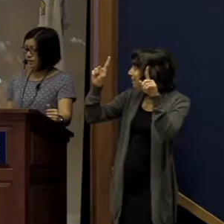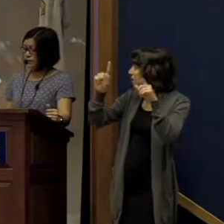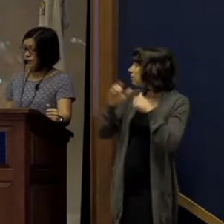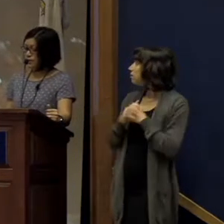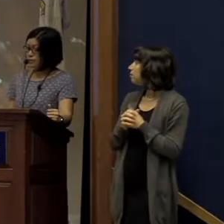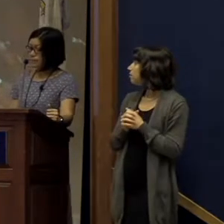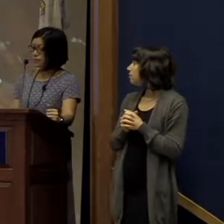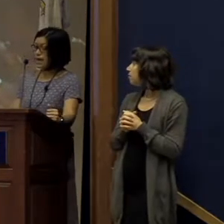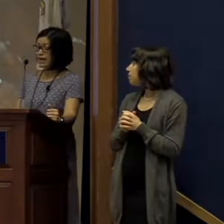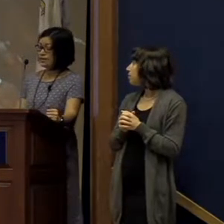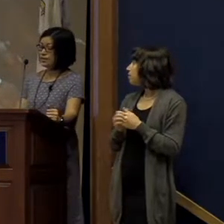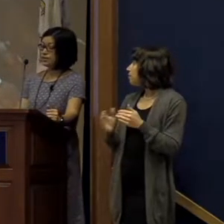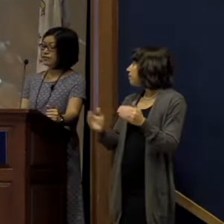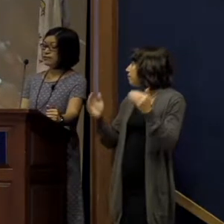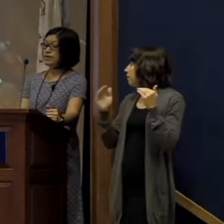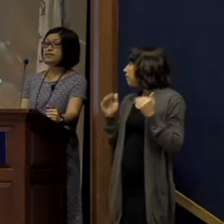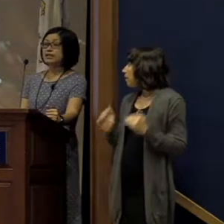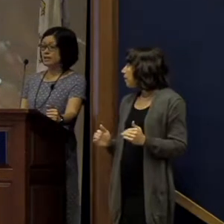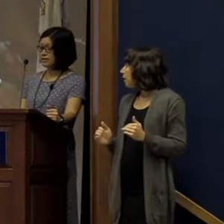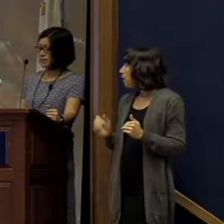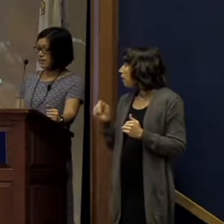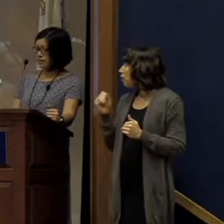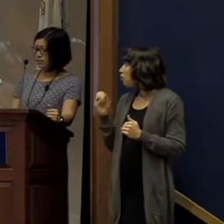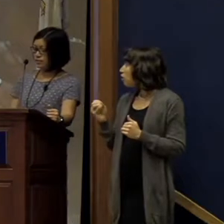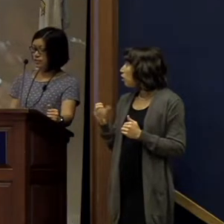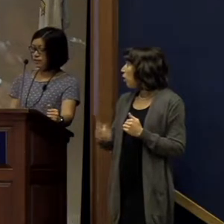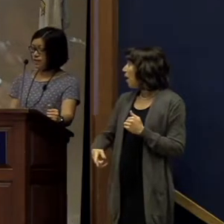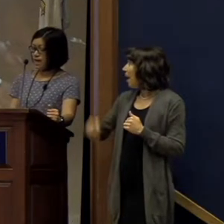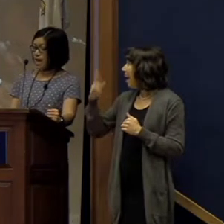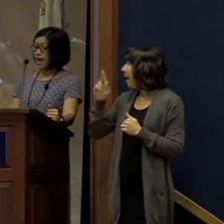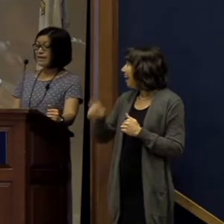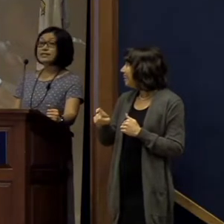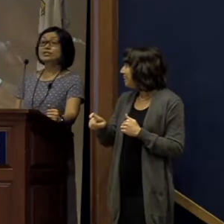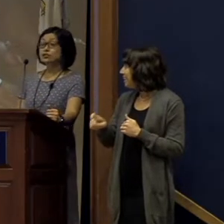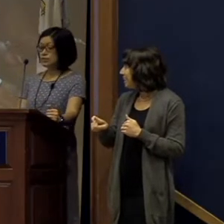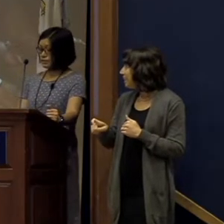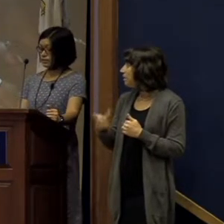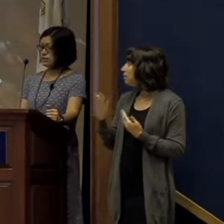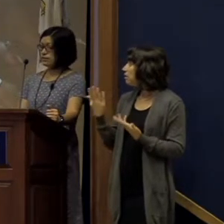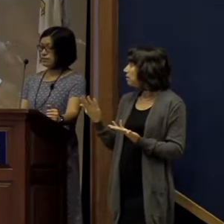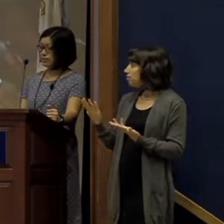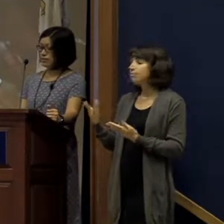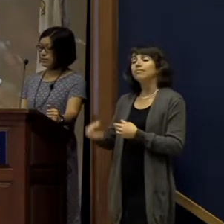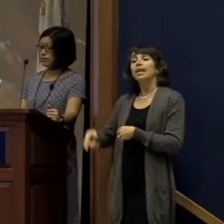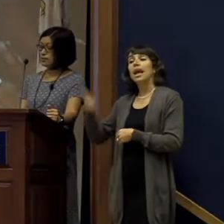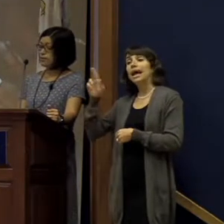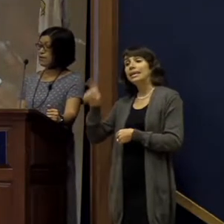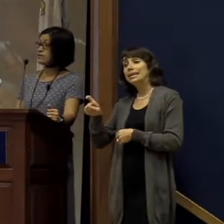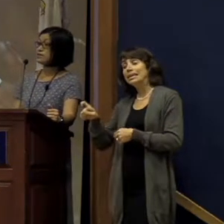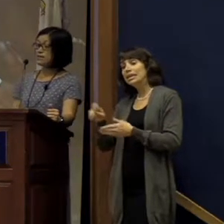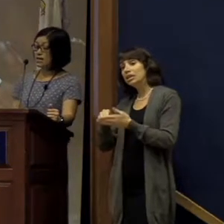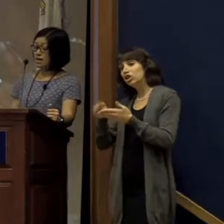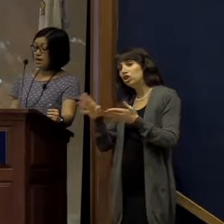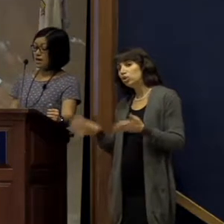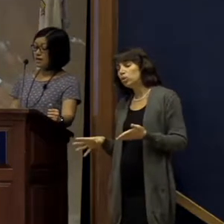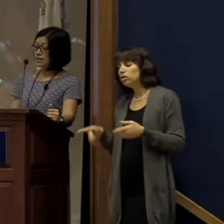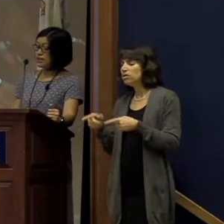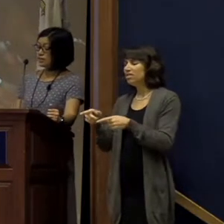describe schools of high teacher turnover rate and underprepared teachers high need students describe students who live in poverty, are English language learners